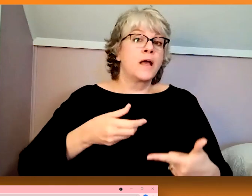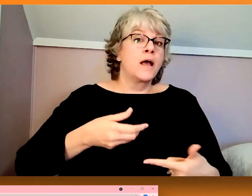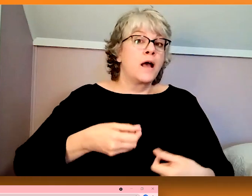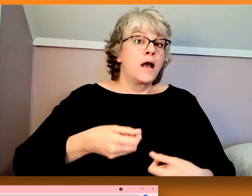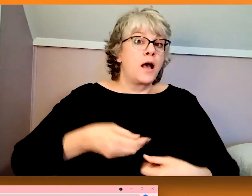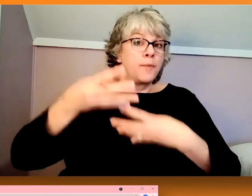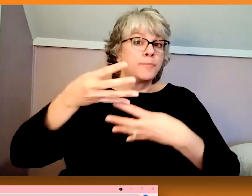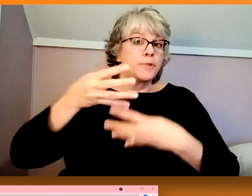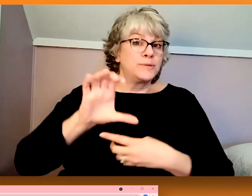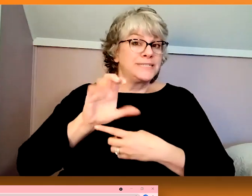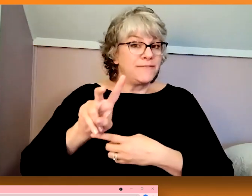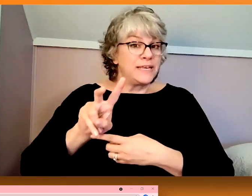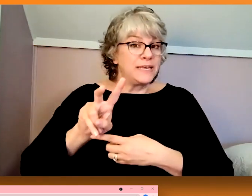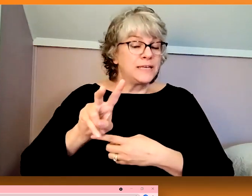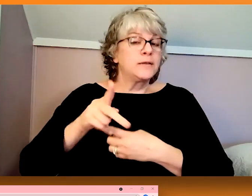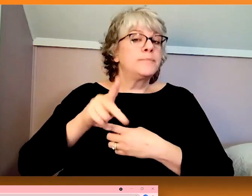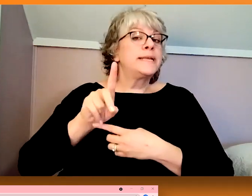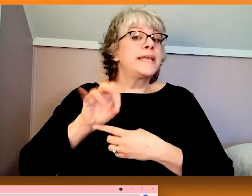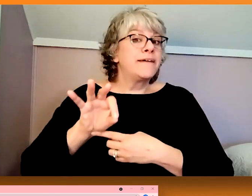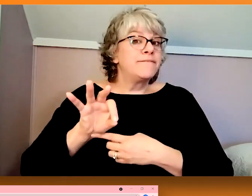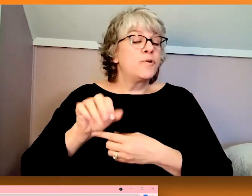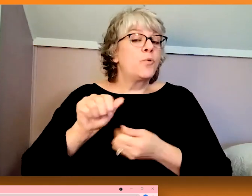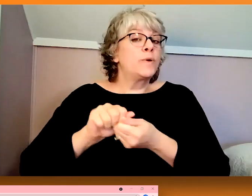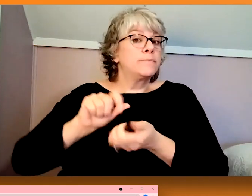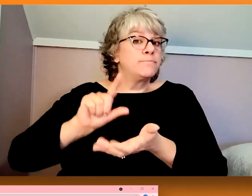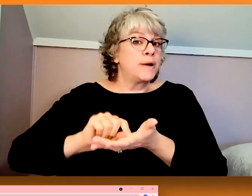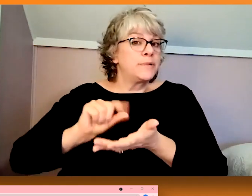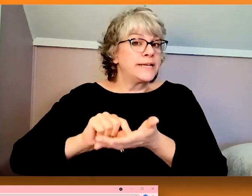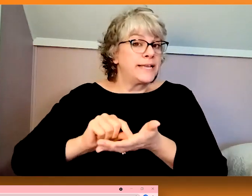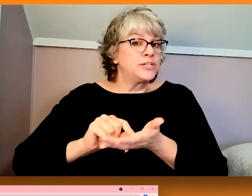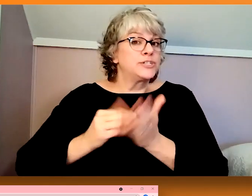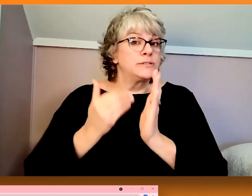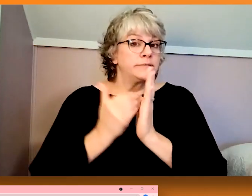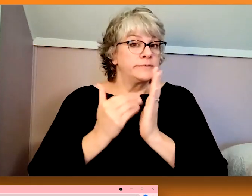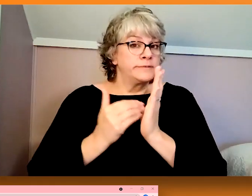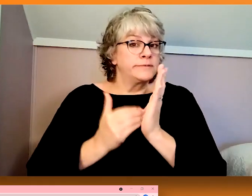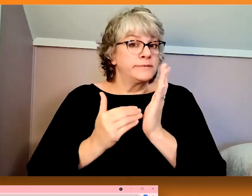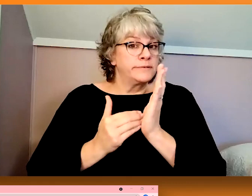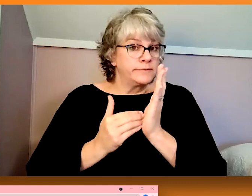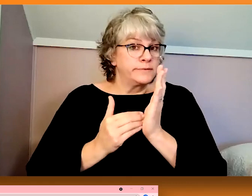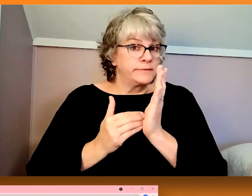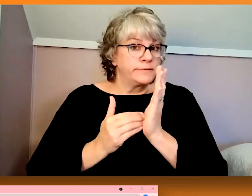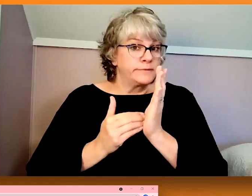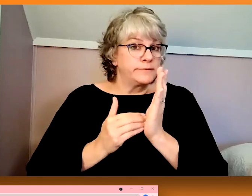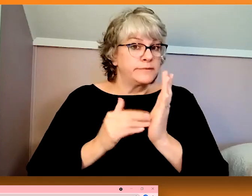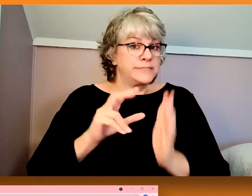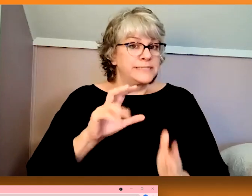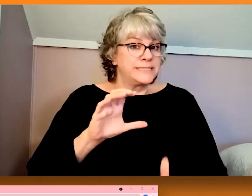You can upload a CV PDF with publications,